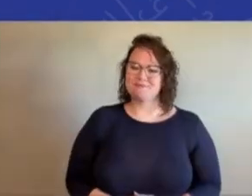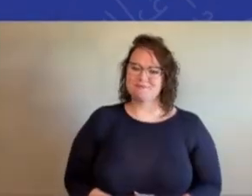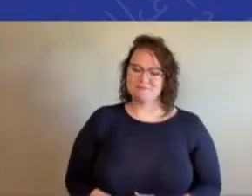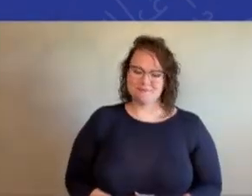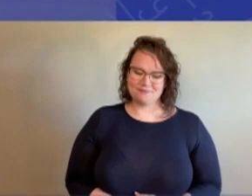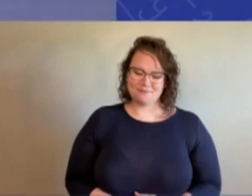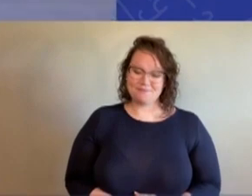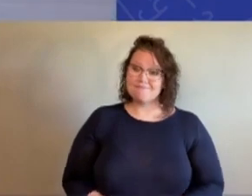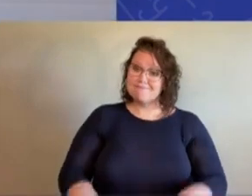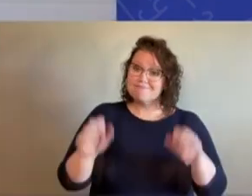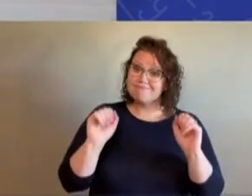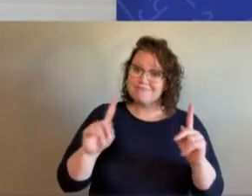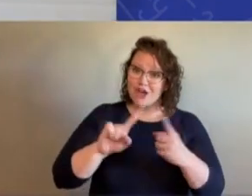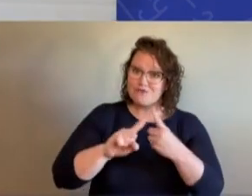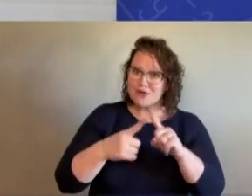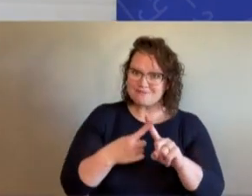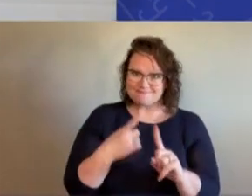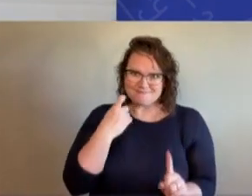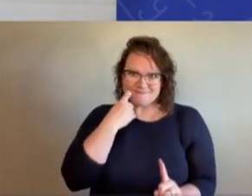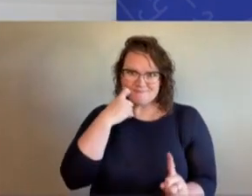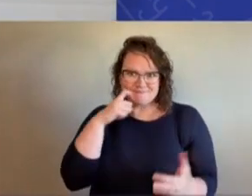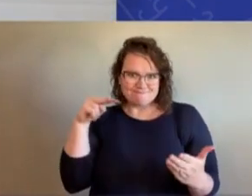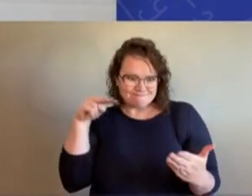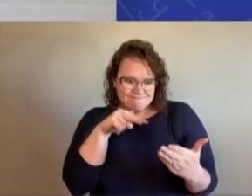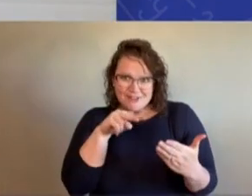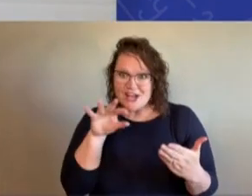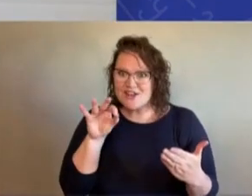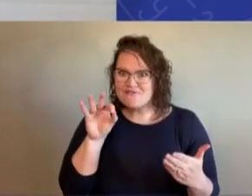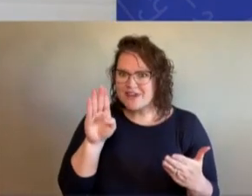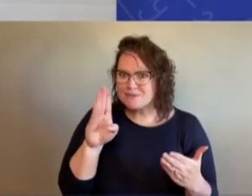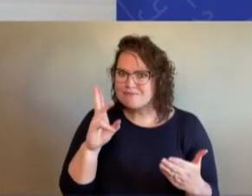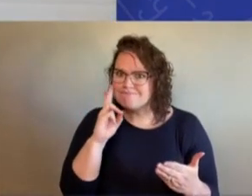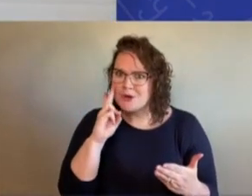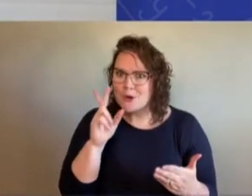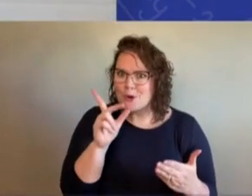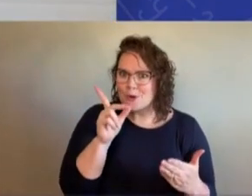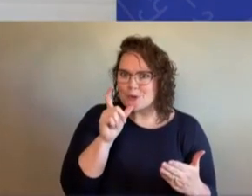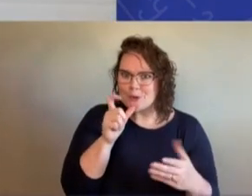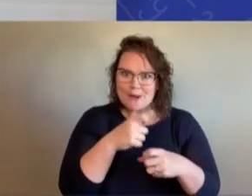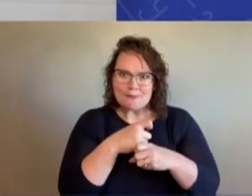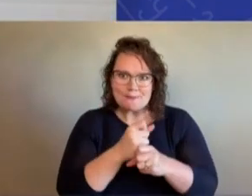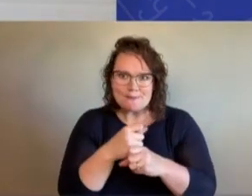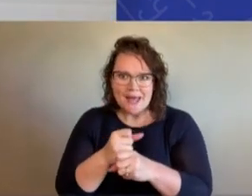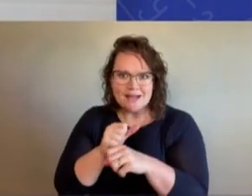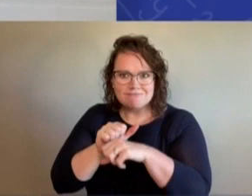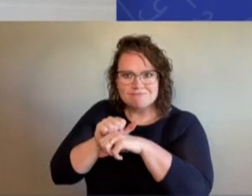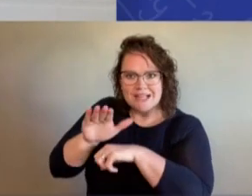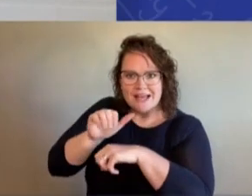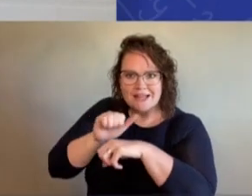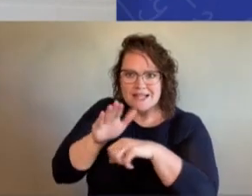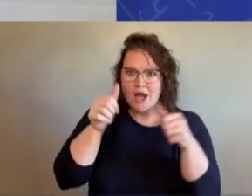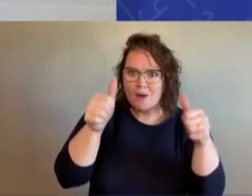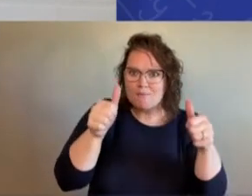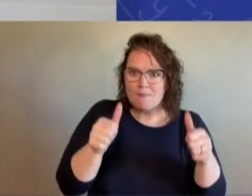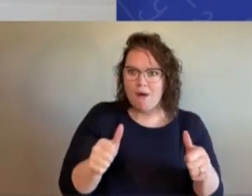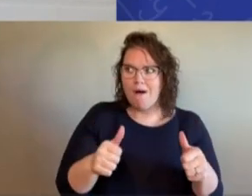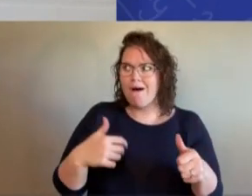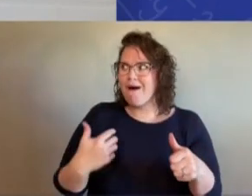decisions. Thank you for joining me today to learn a little bit about your brain.